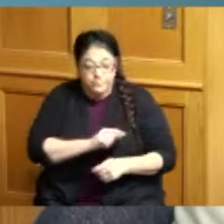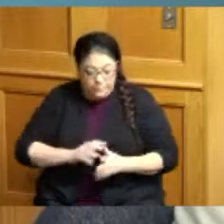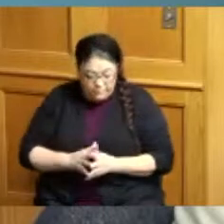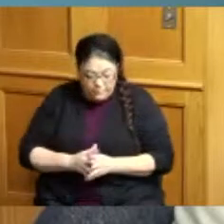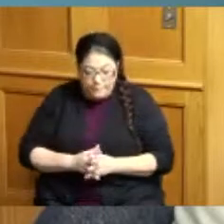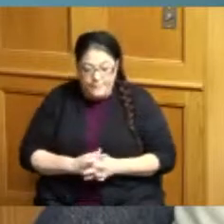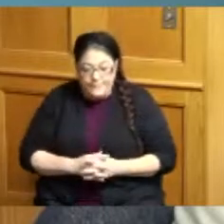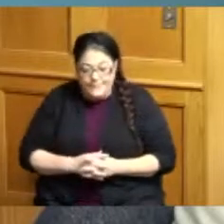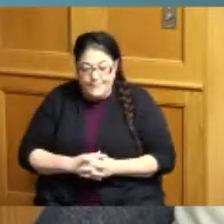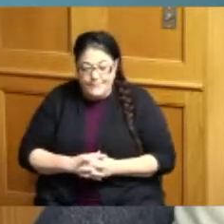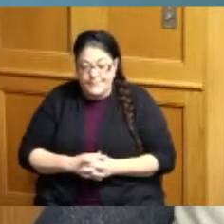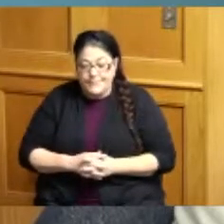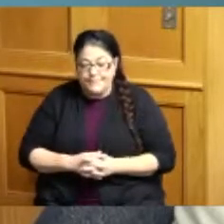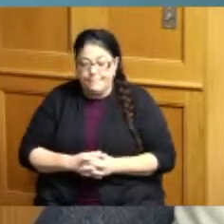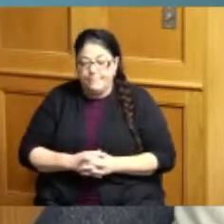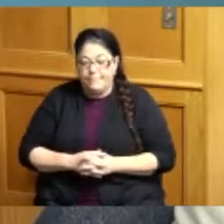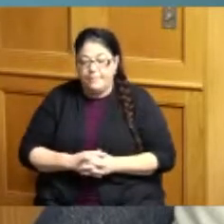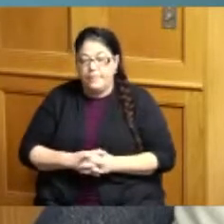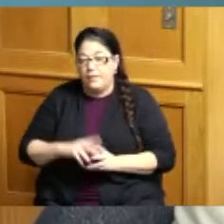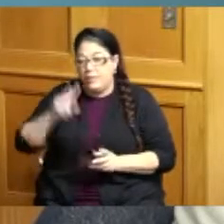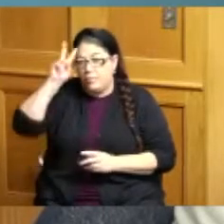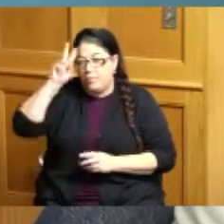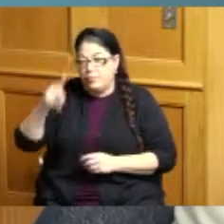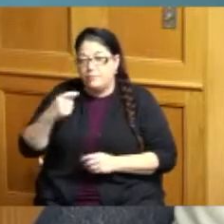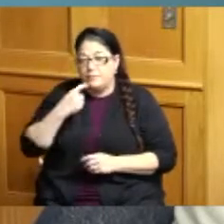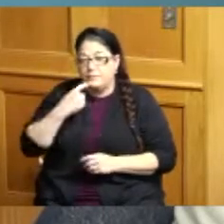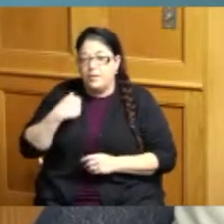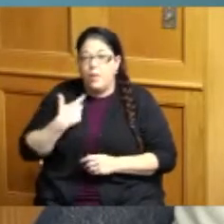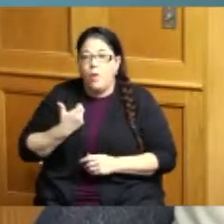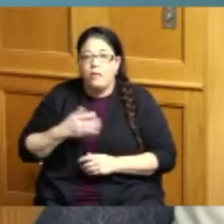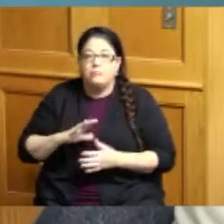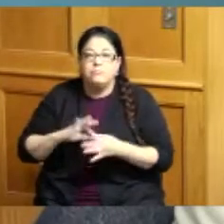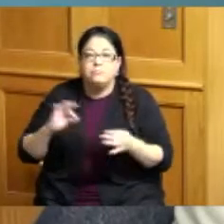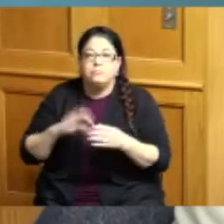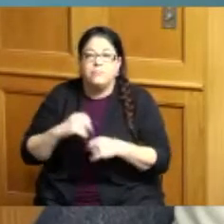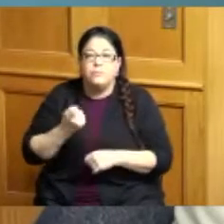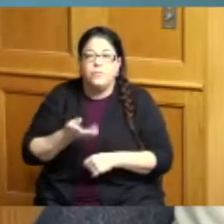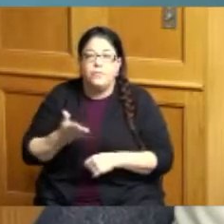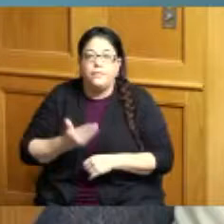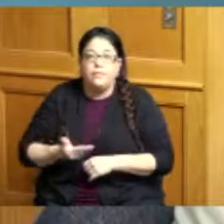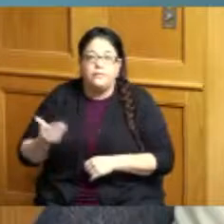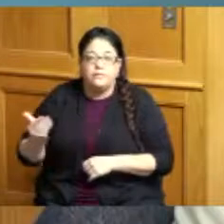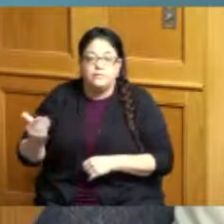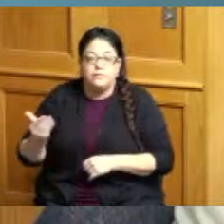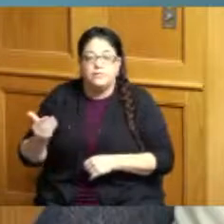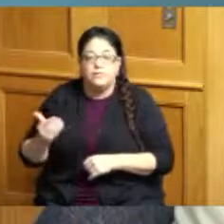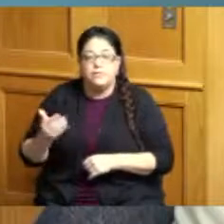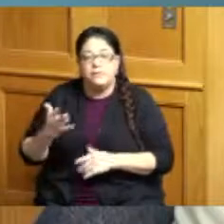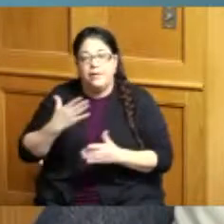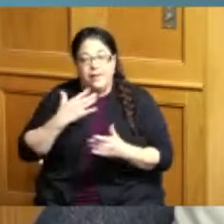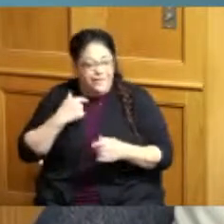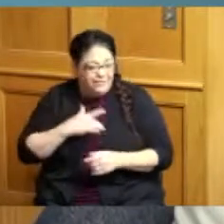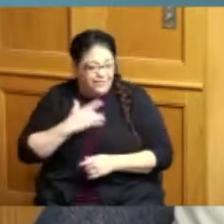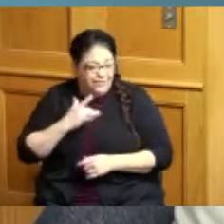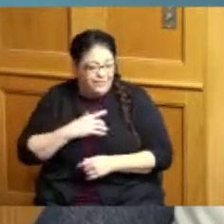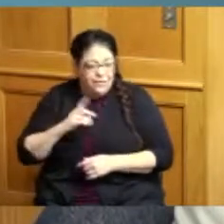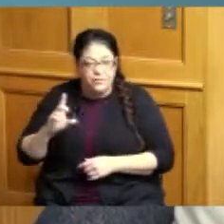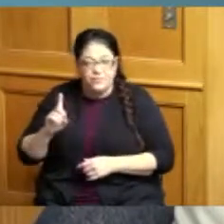just wanted to give a a few things I think Commissioner Driehaus will elaborate a little